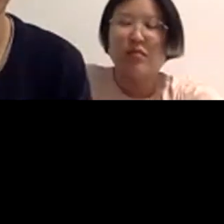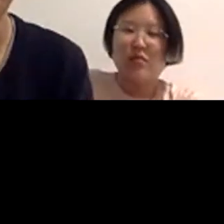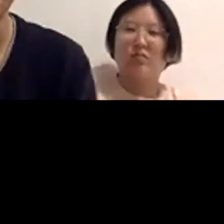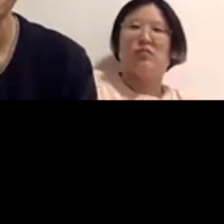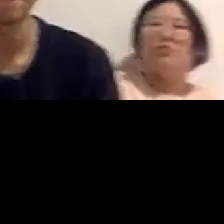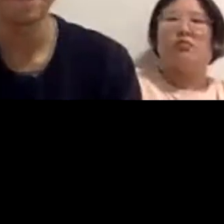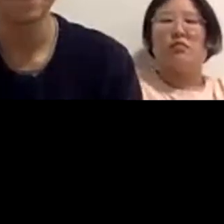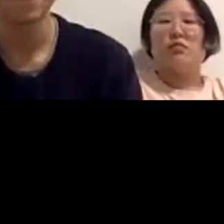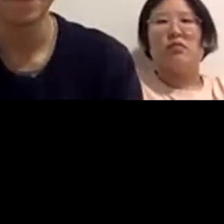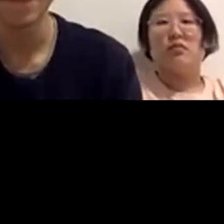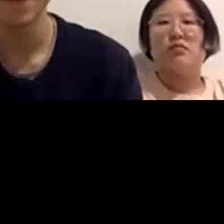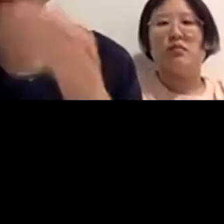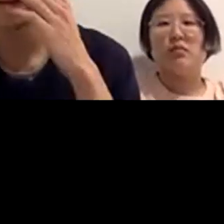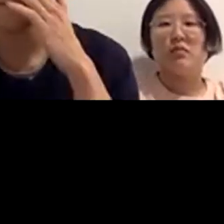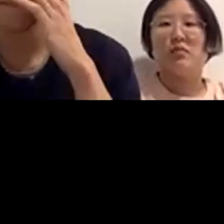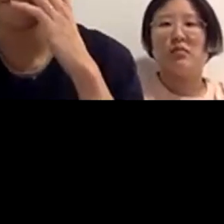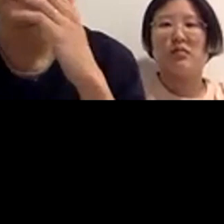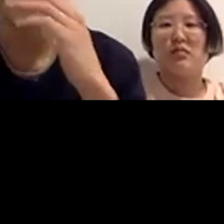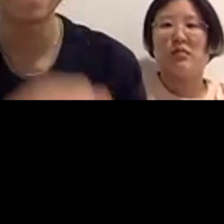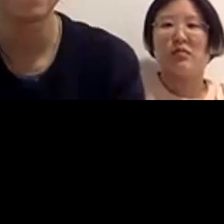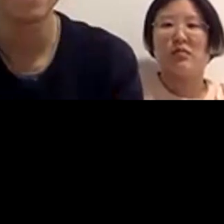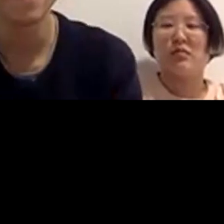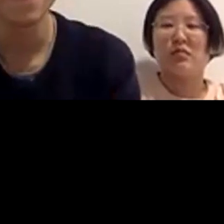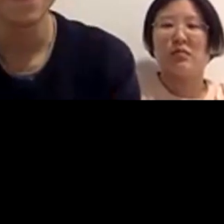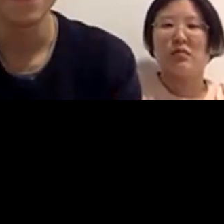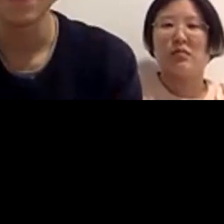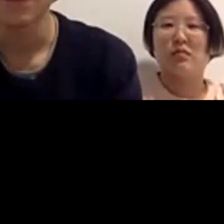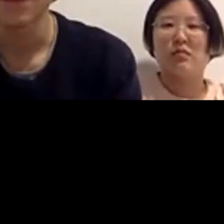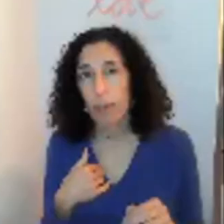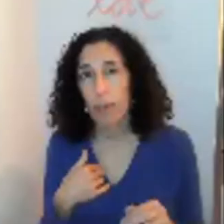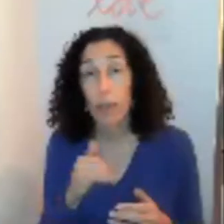And yeah, I'm really intrigued by image description as a sort of literary process. And as a process